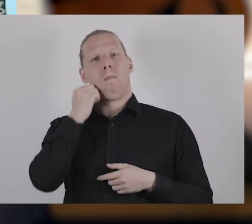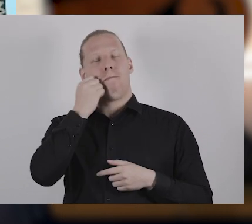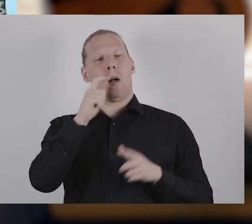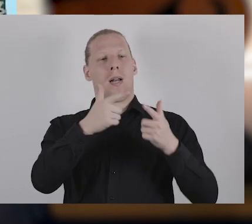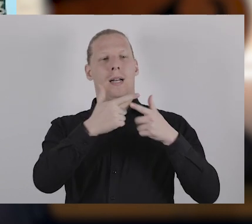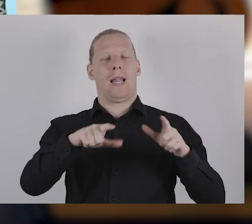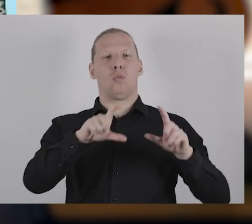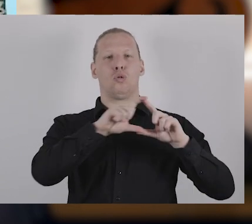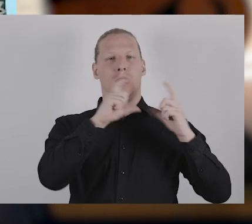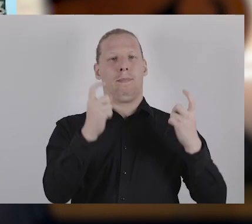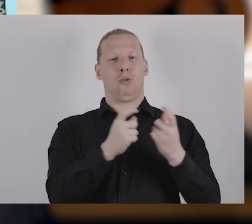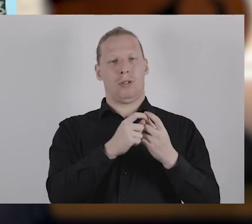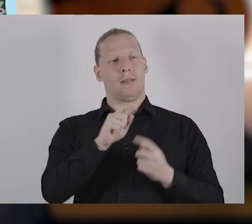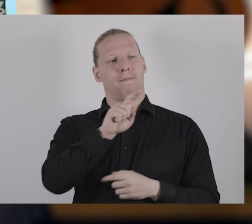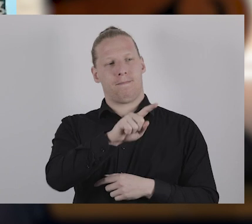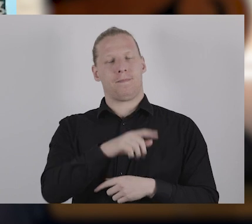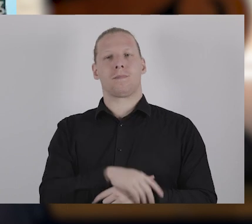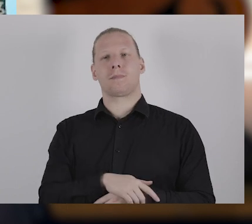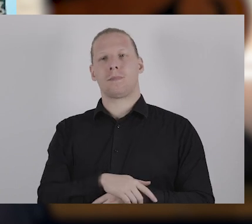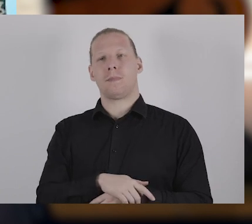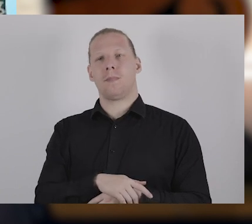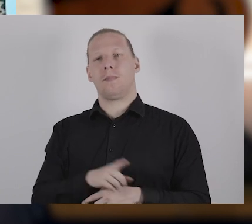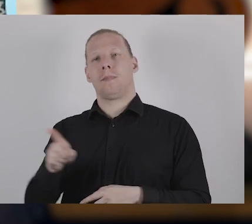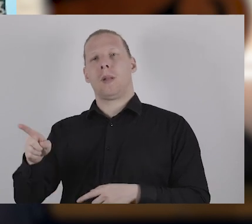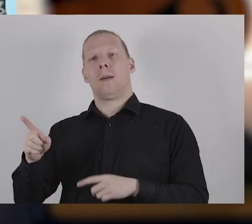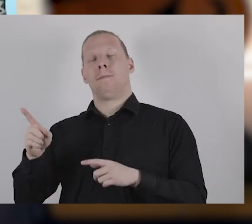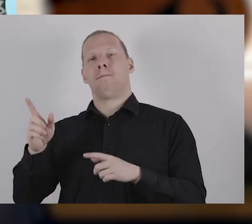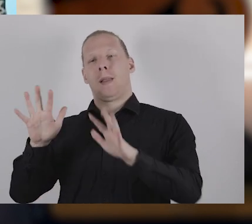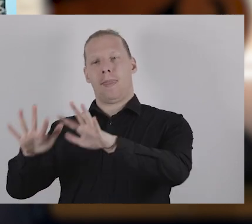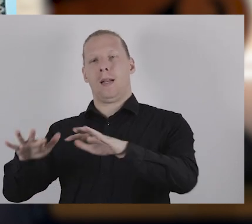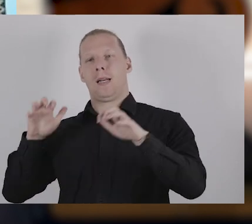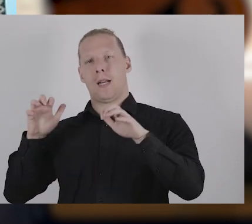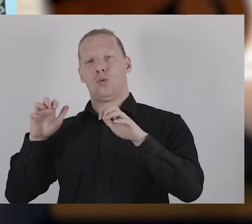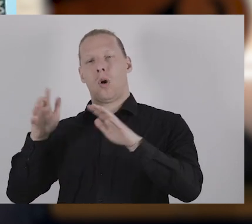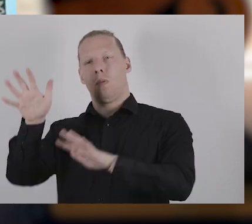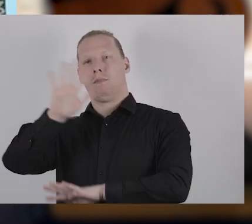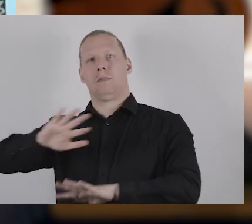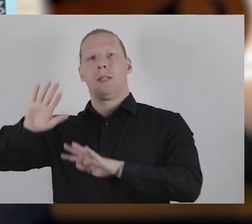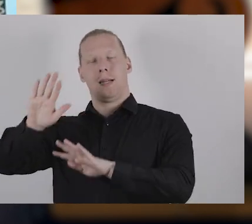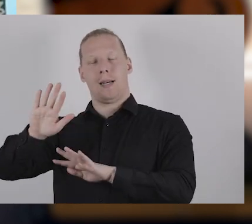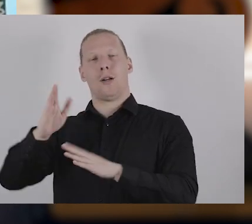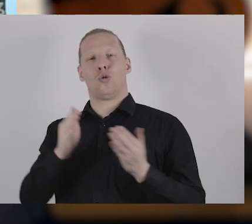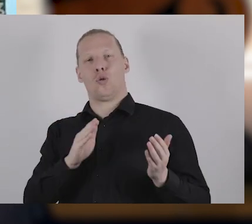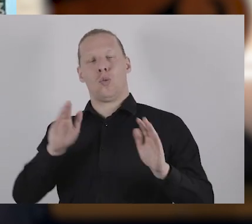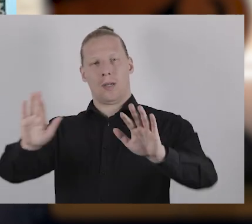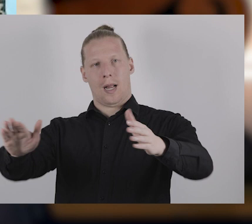Te Taura Whiri i te Reo Māori — the Māori Language Commission, Te Matatini and Te Papa Tongarewa.